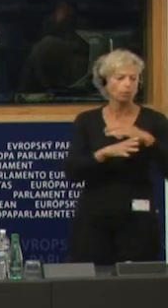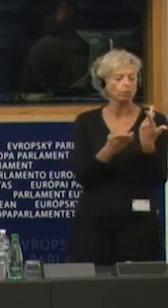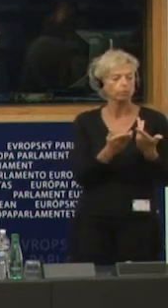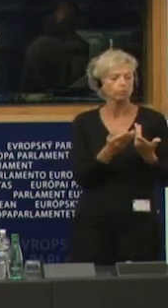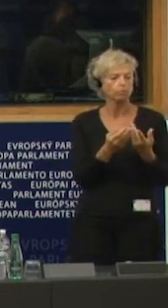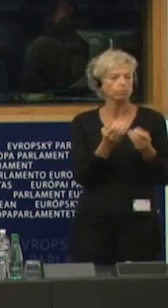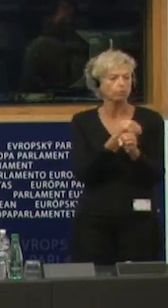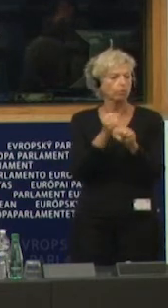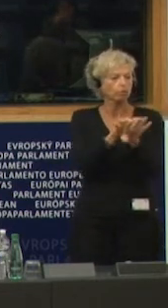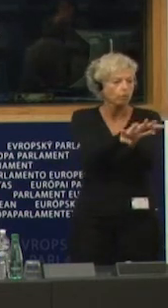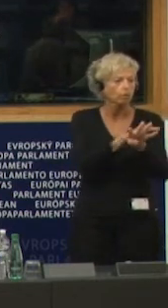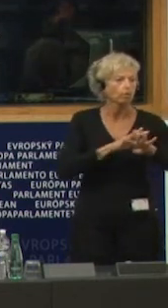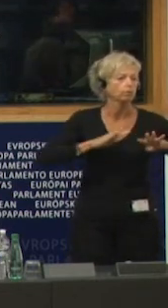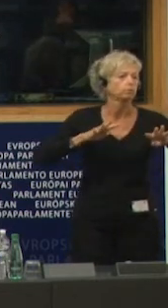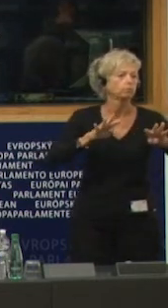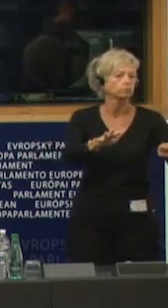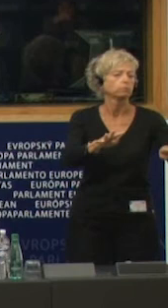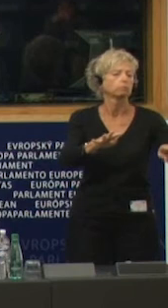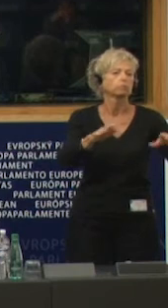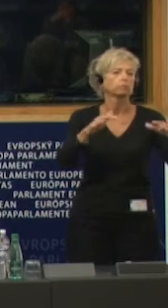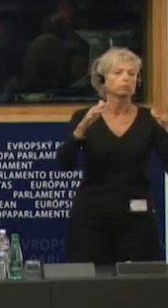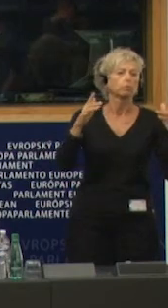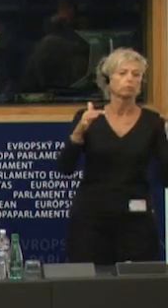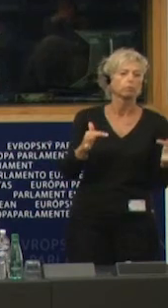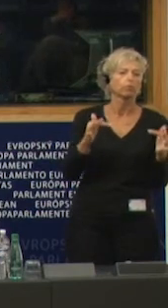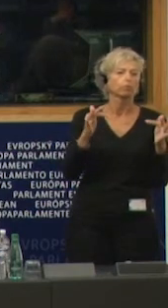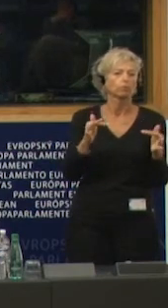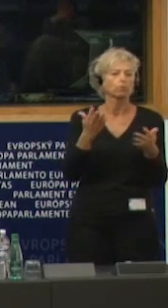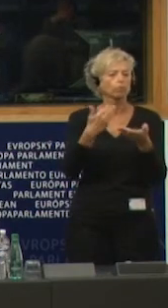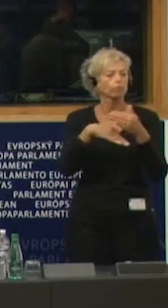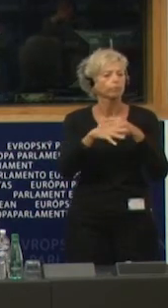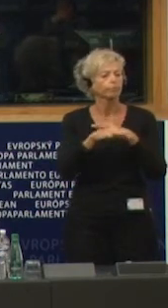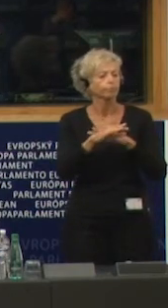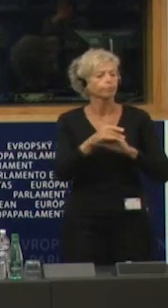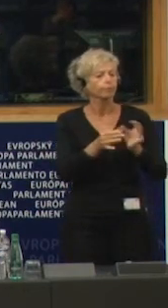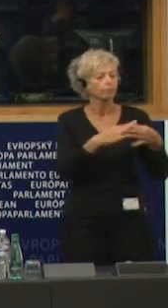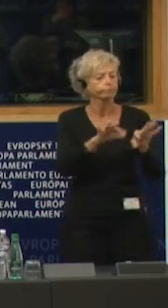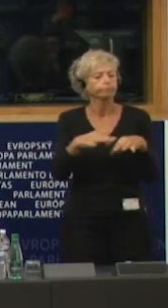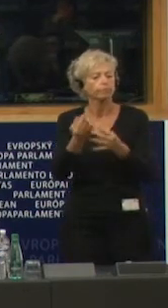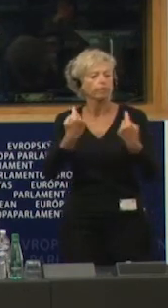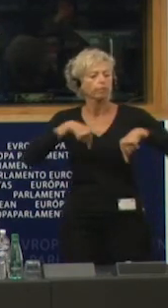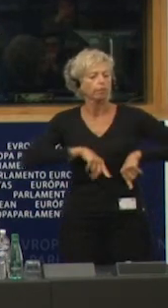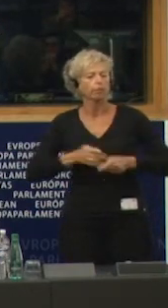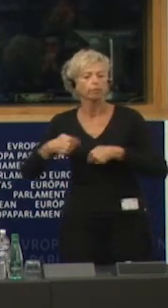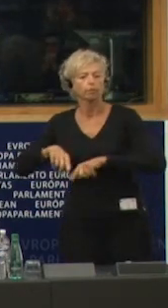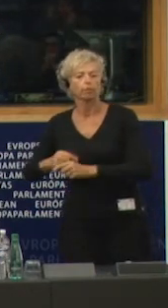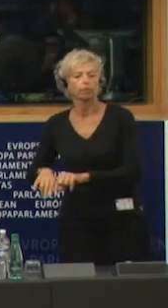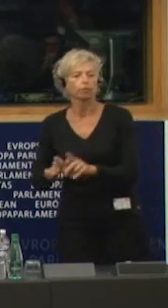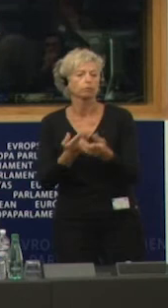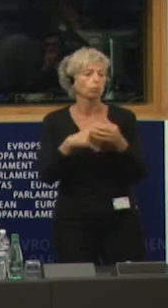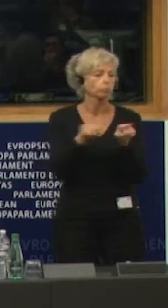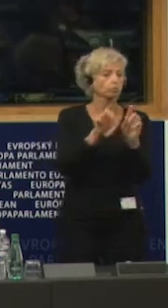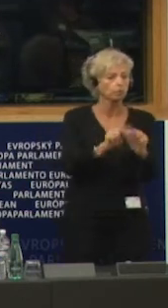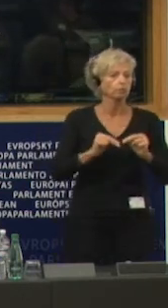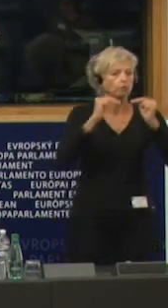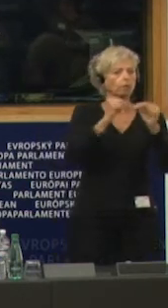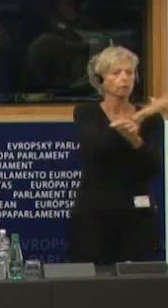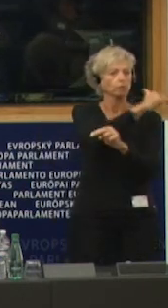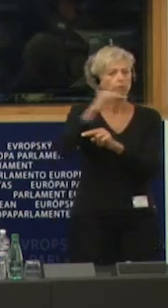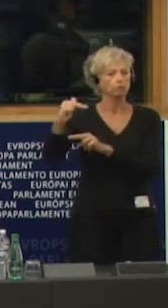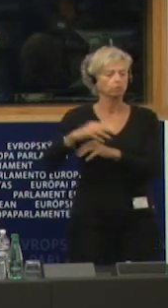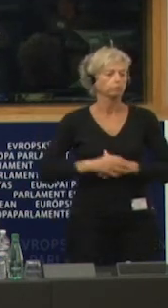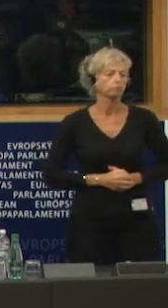as long as possible. Ideally until the age of 19. With the youth coaching we tried to look at what the best way forward is.